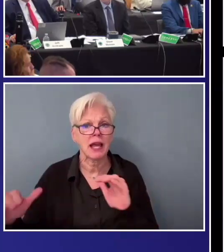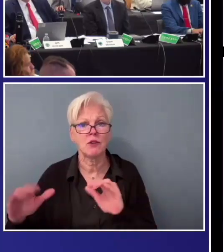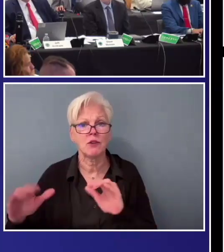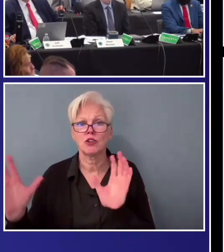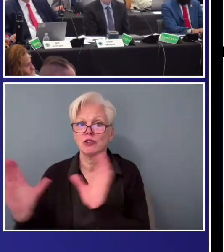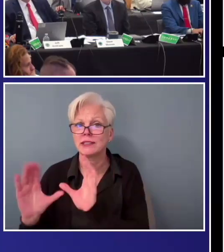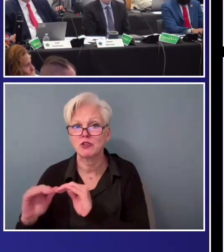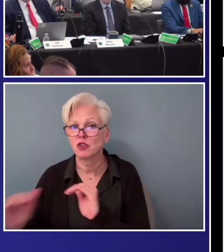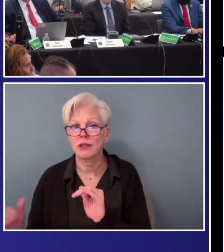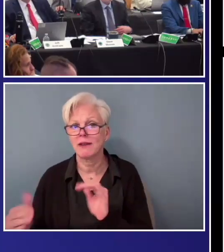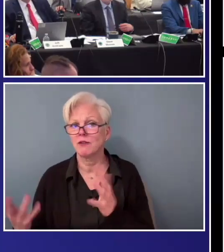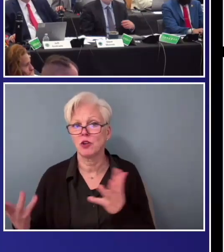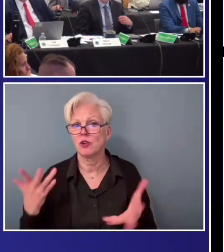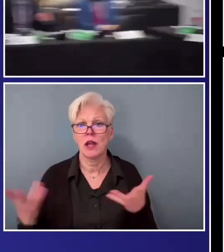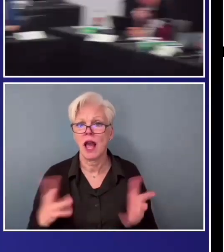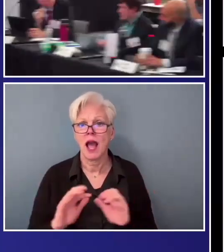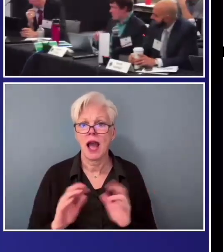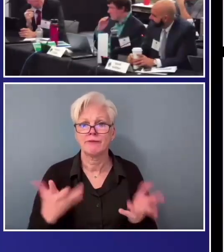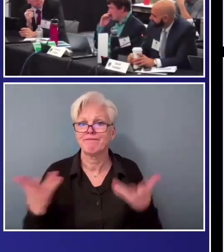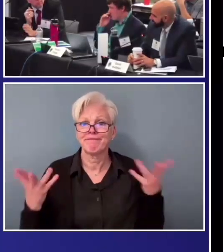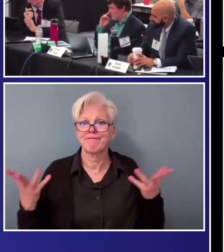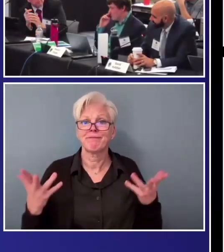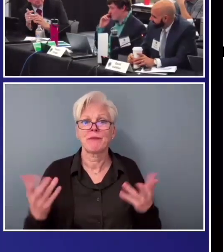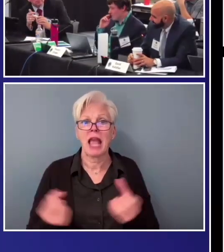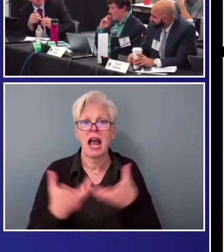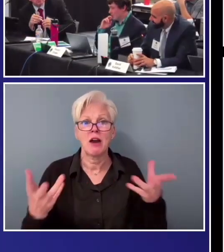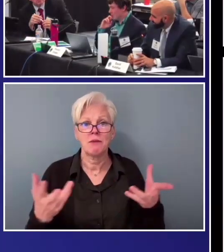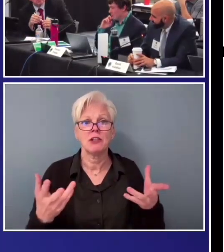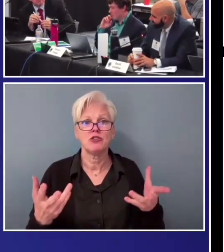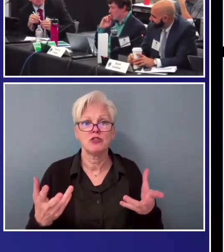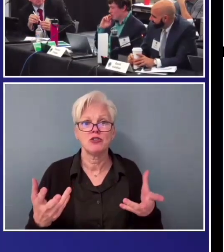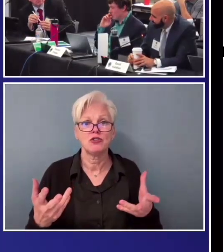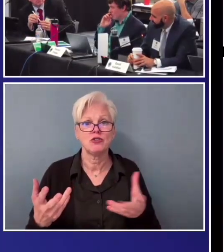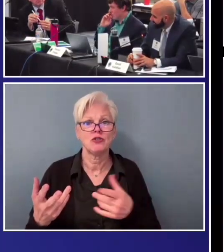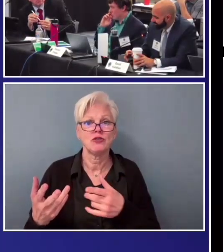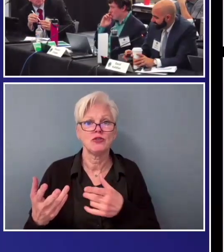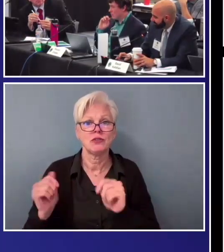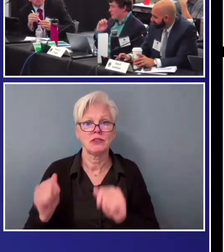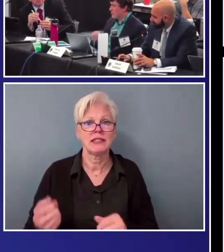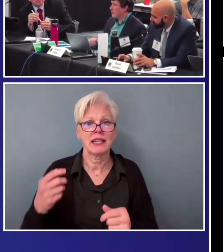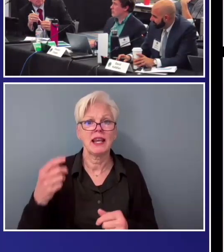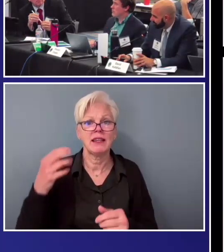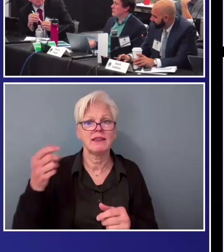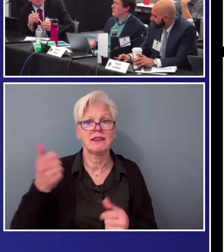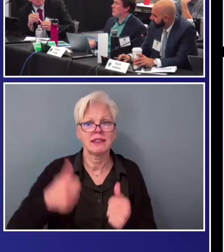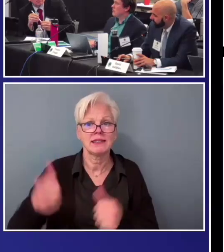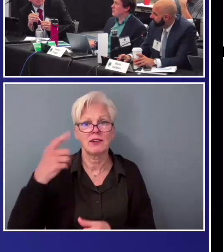or is that something -- like how, how much discretion will the Secretary have to make various changes for different schools, different programs?